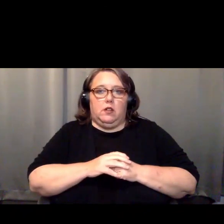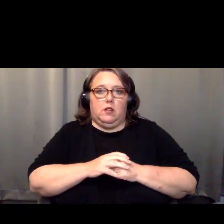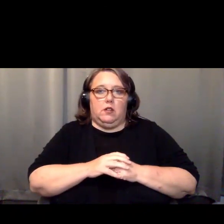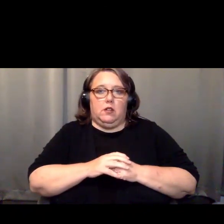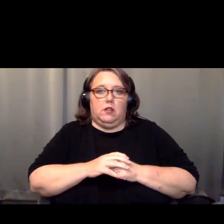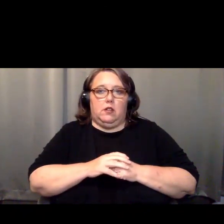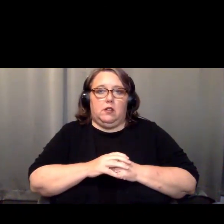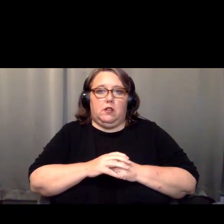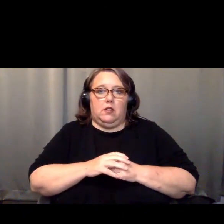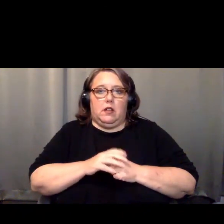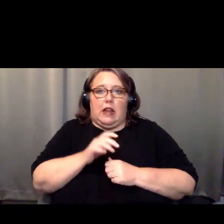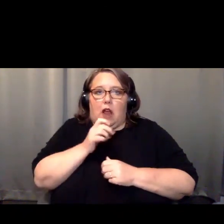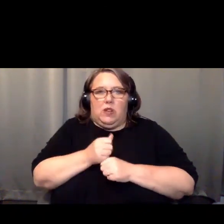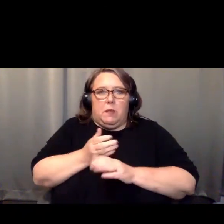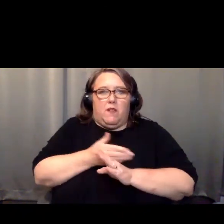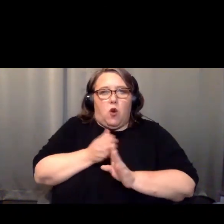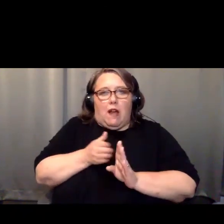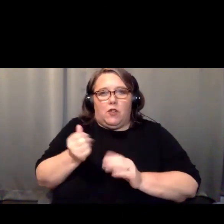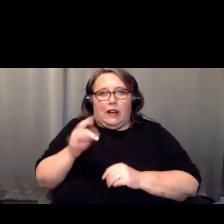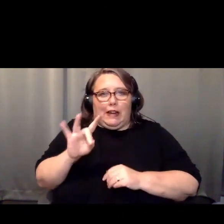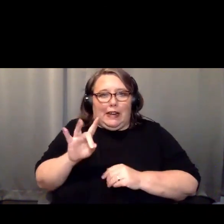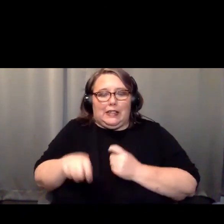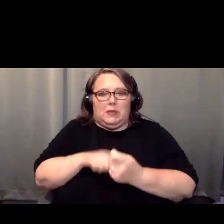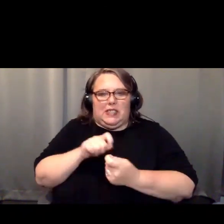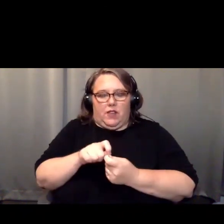or after 18, it's a specific designation by social security